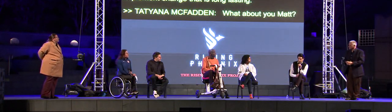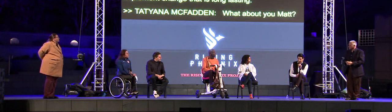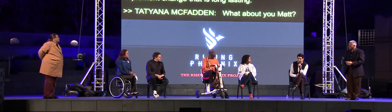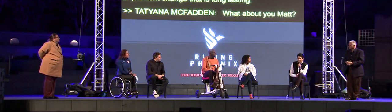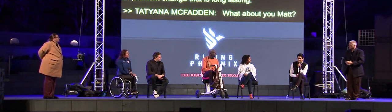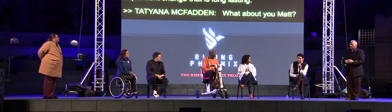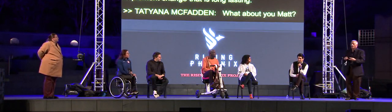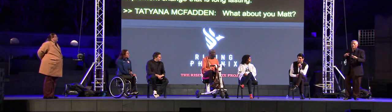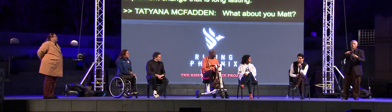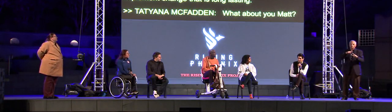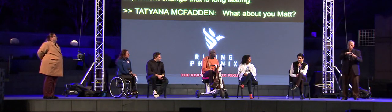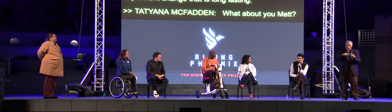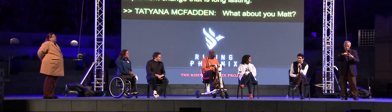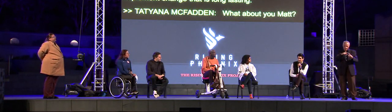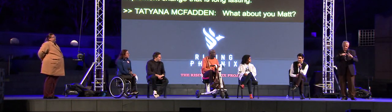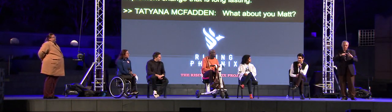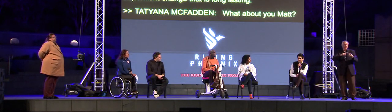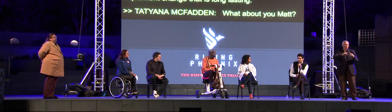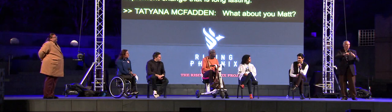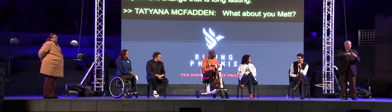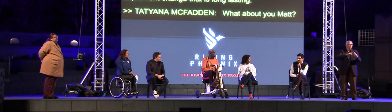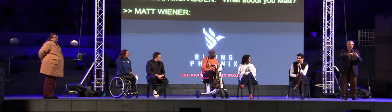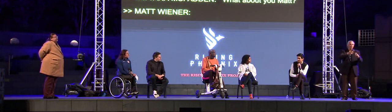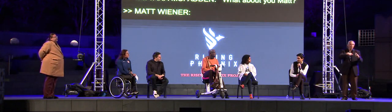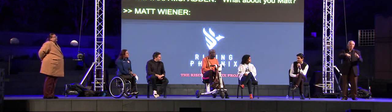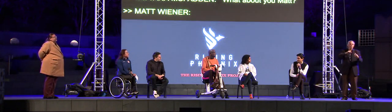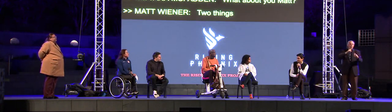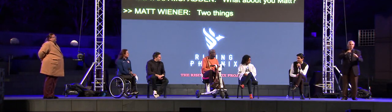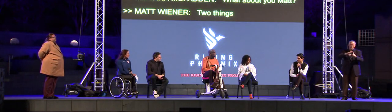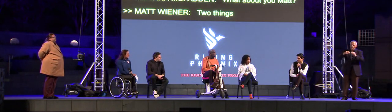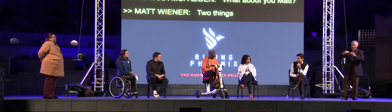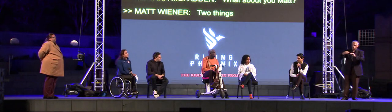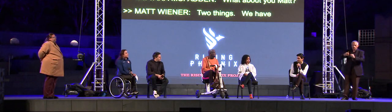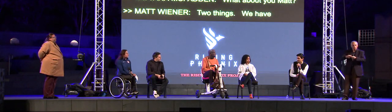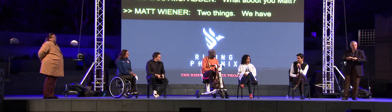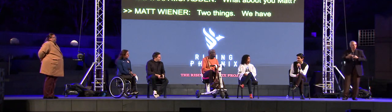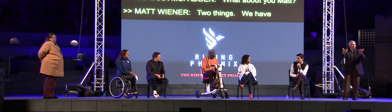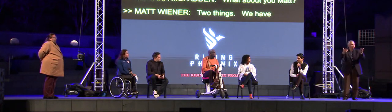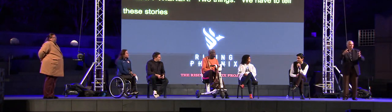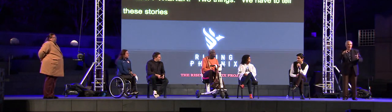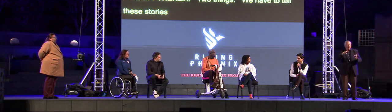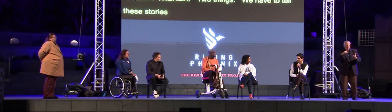Two things. One is we have to tell these stories, and we have to broadcast these stories,